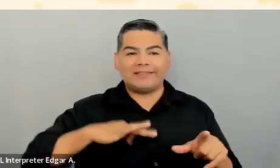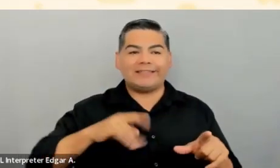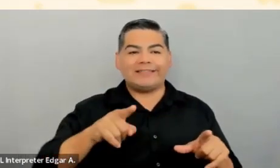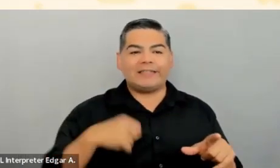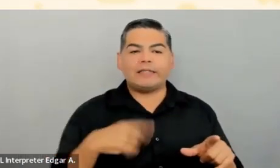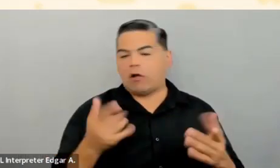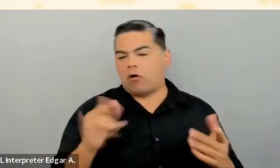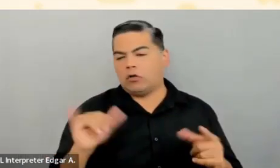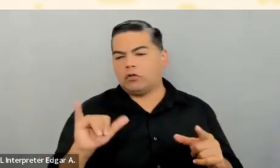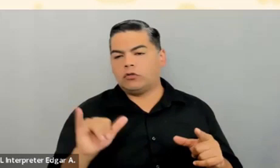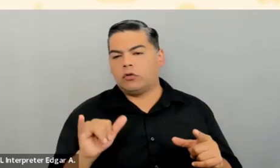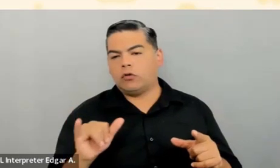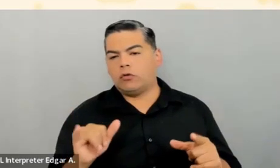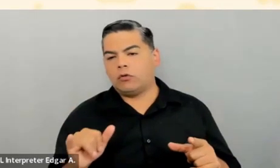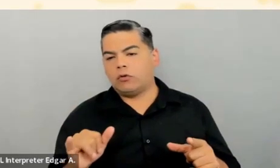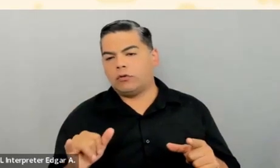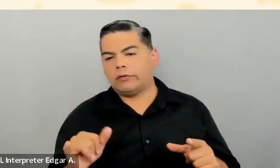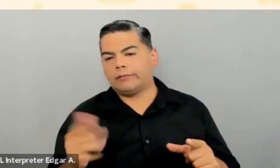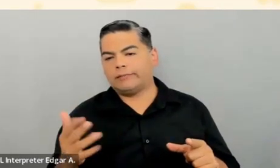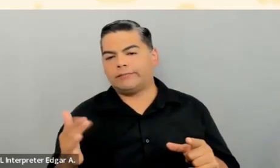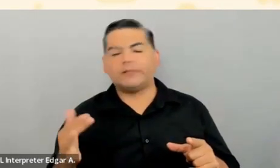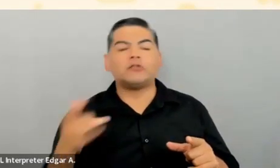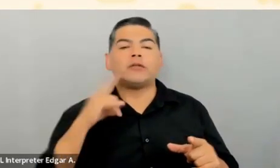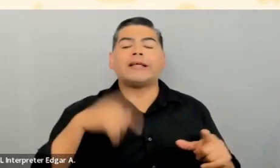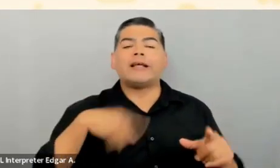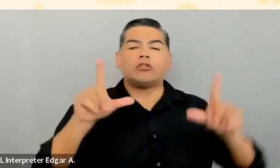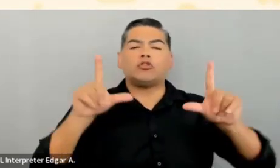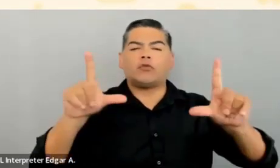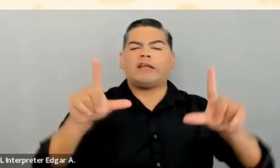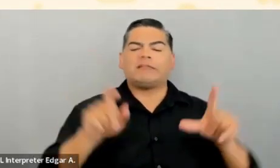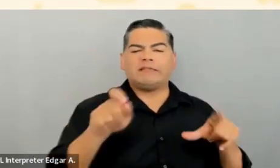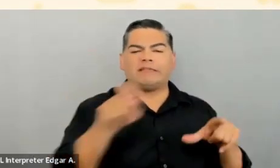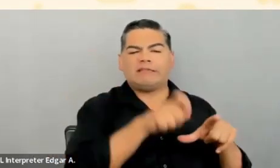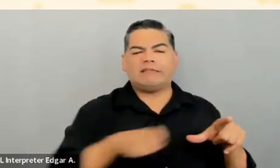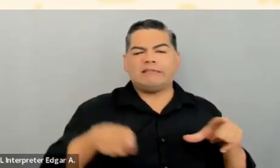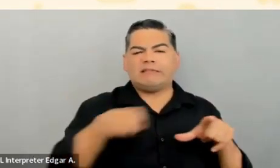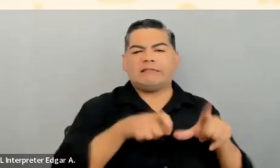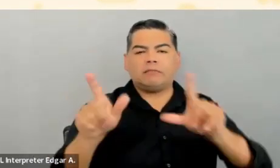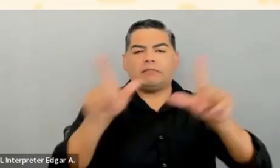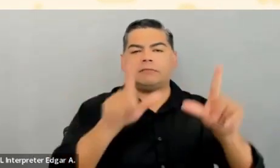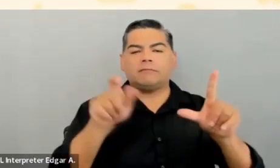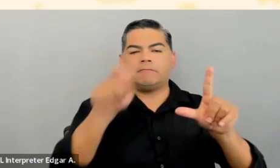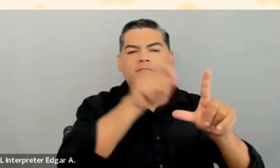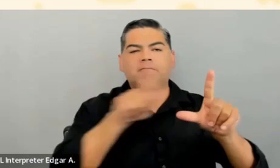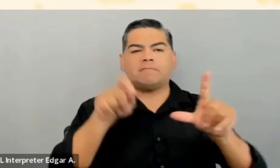of screen navigation sometimes. One of the first things I'll actually check before I even get